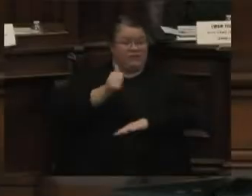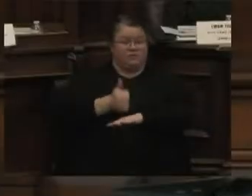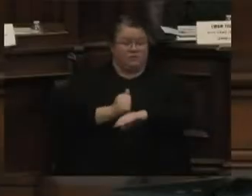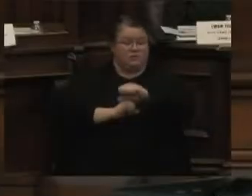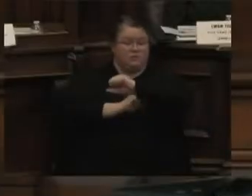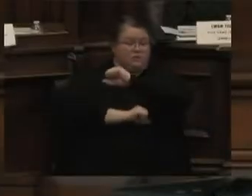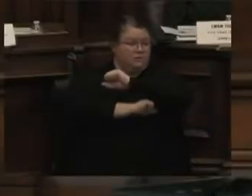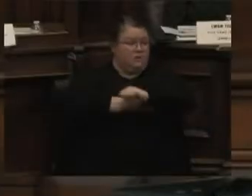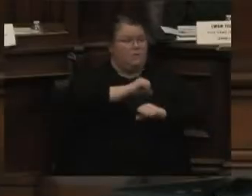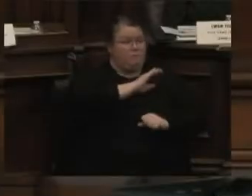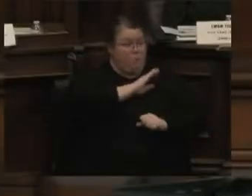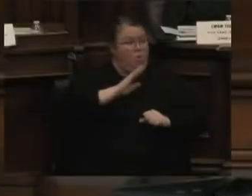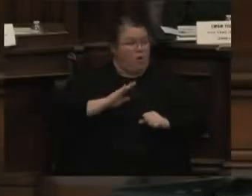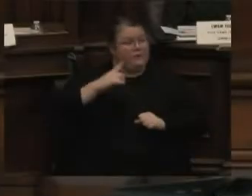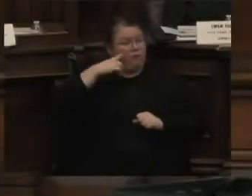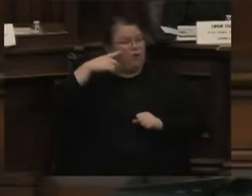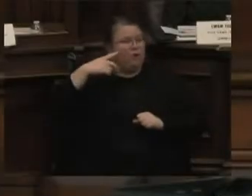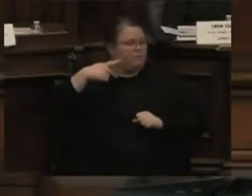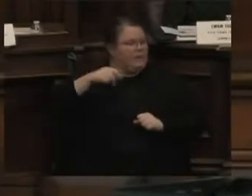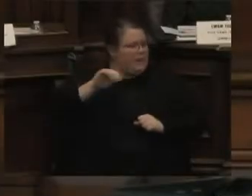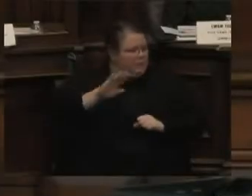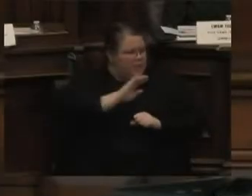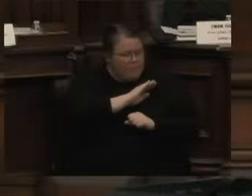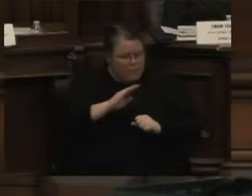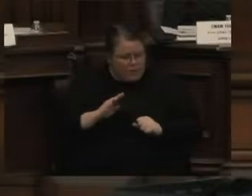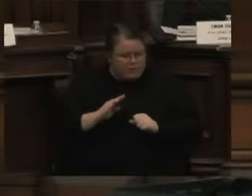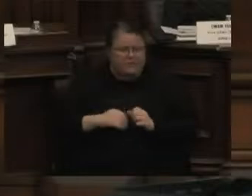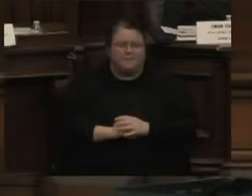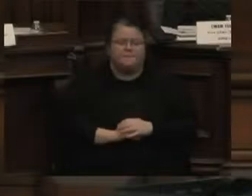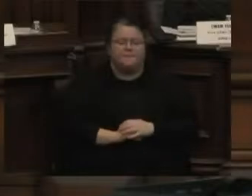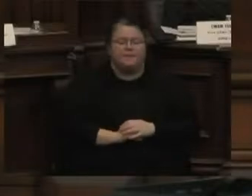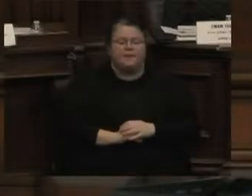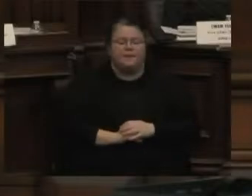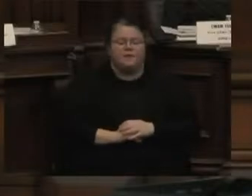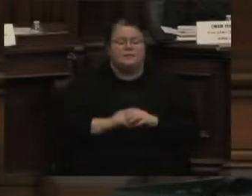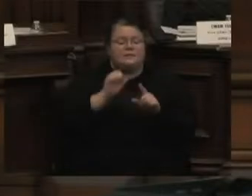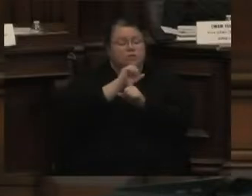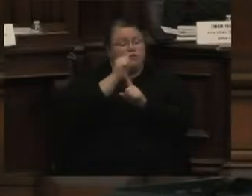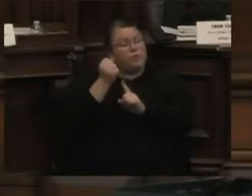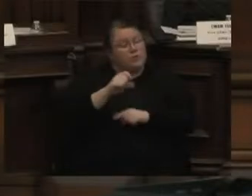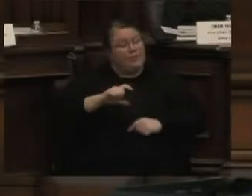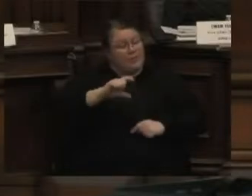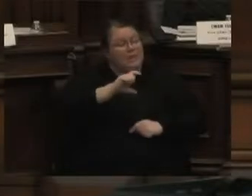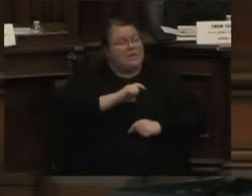It indicated that in cities where we have police